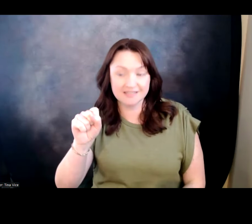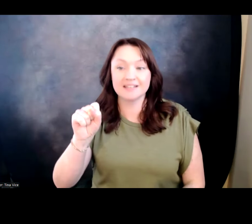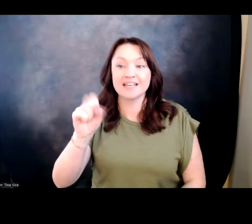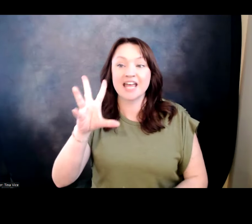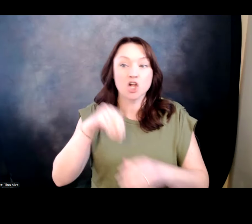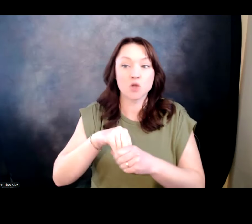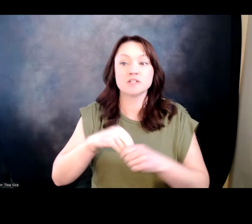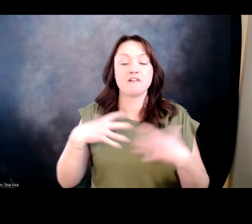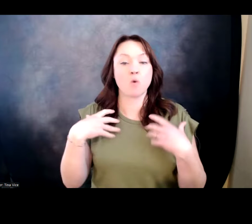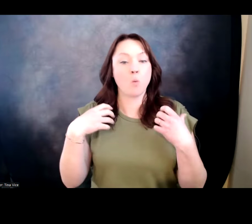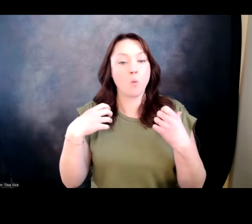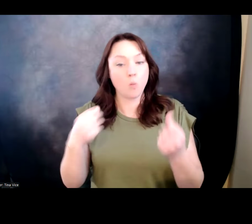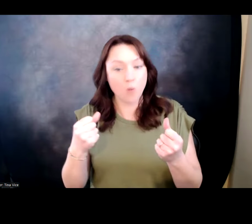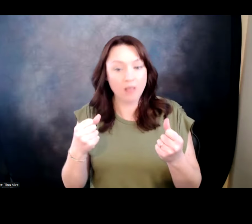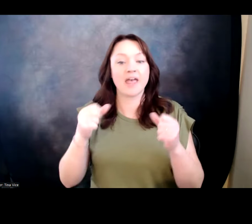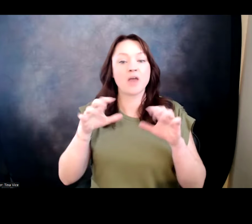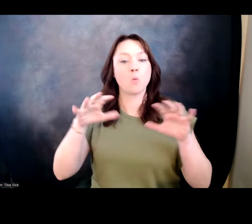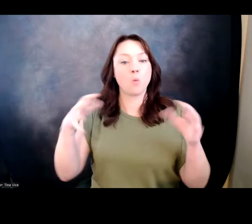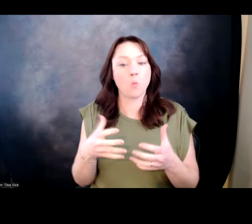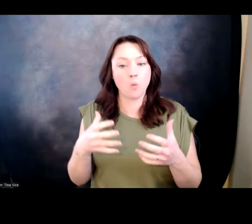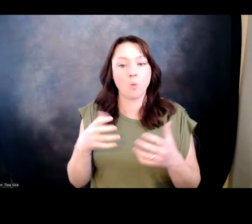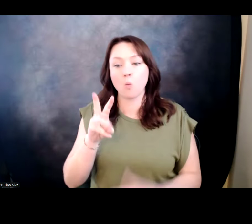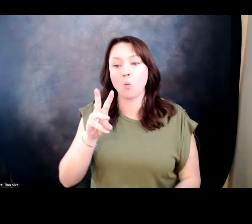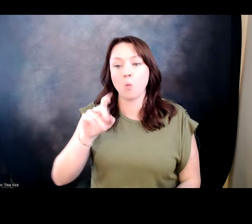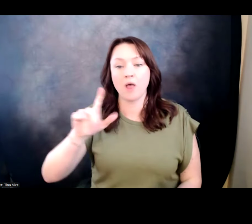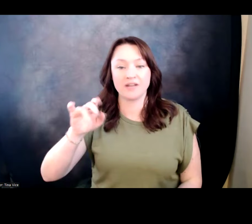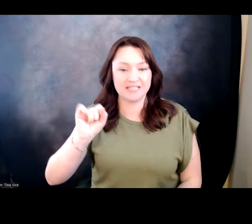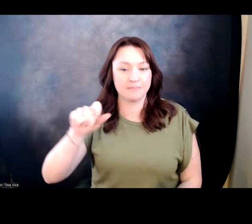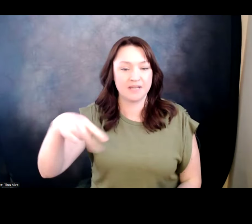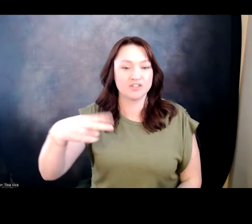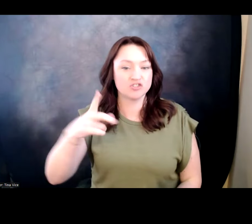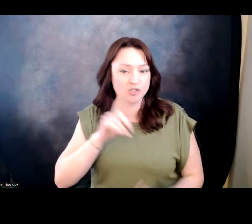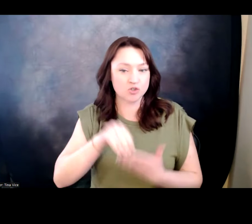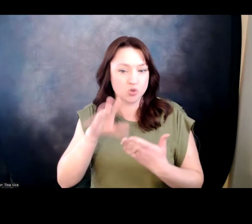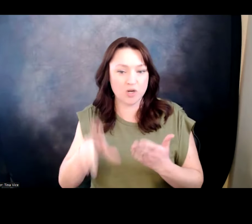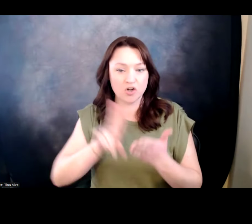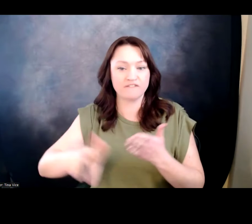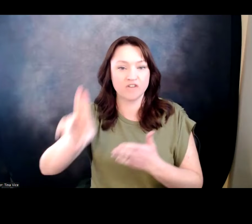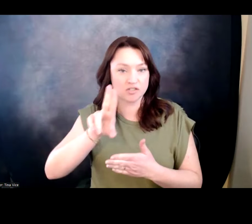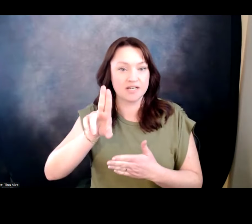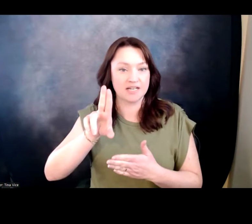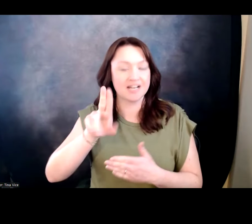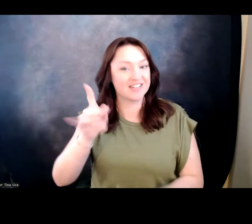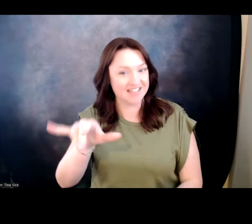director at the Human Development Institute and a PhD student at the University of Kentucky. I'm now going to